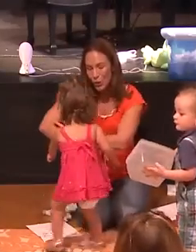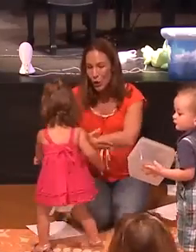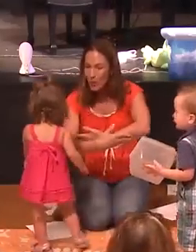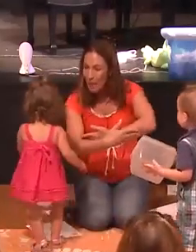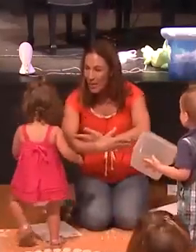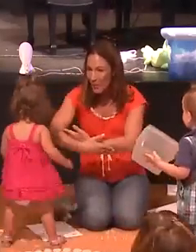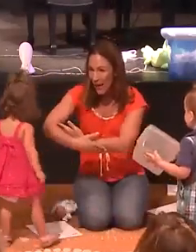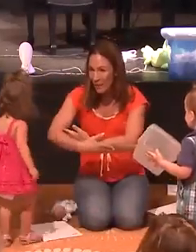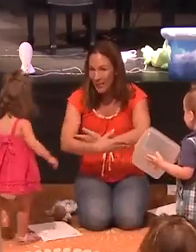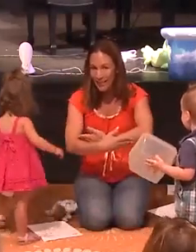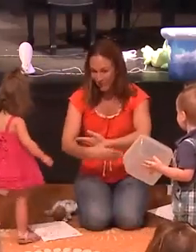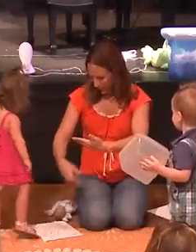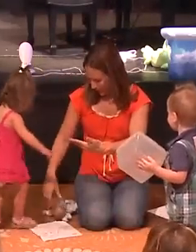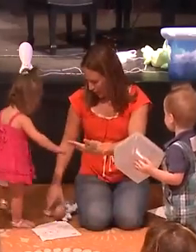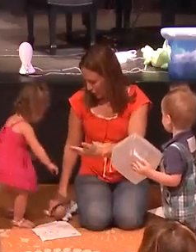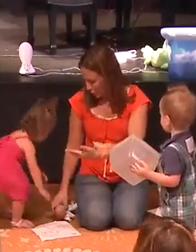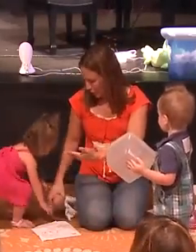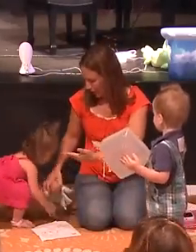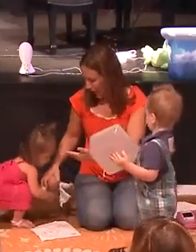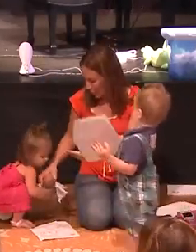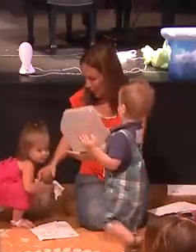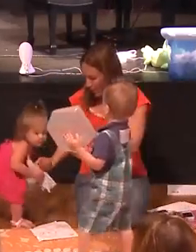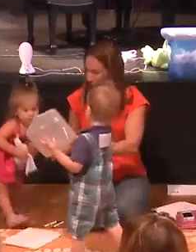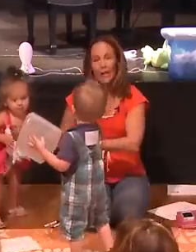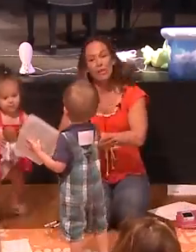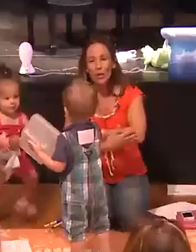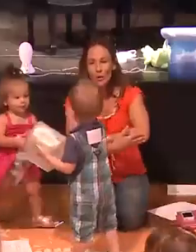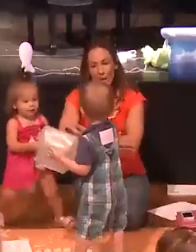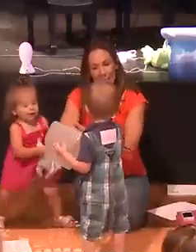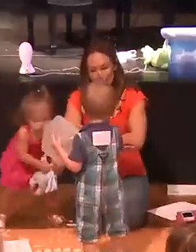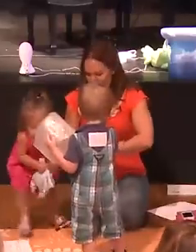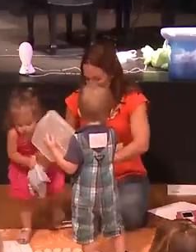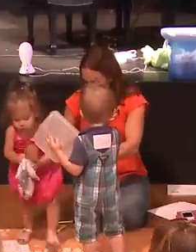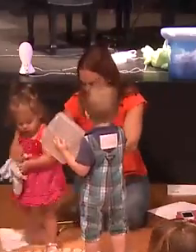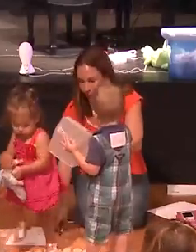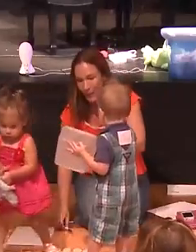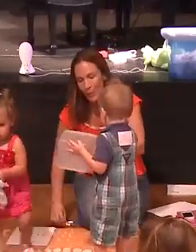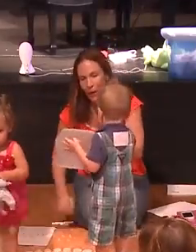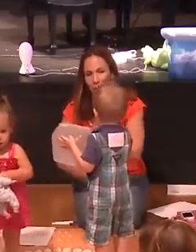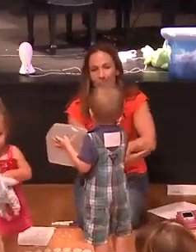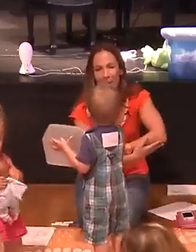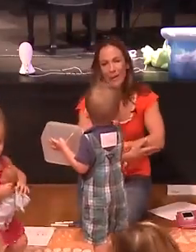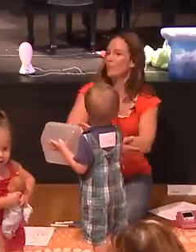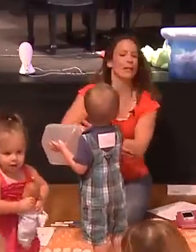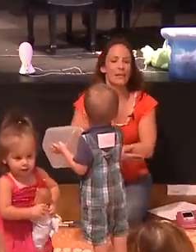Can you show me BABY, BABY? She's like, "I want the baby." So can you guys sign BABY? Baby, baby.